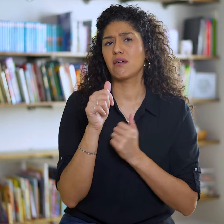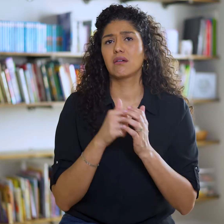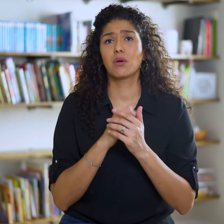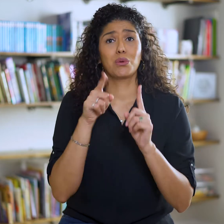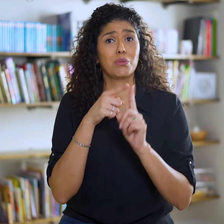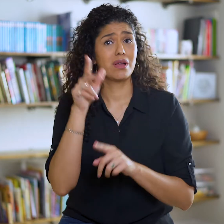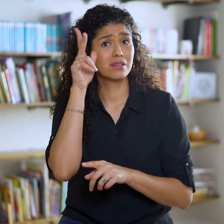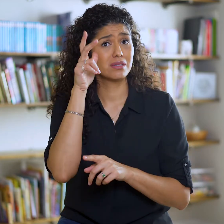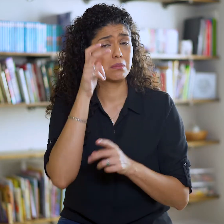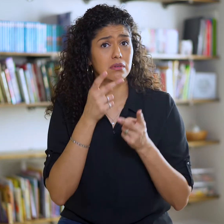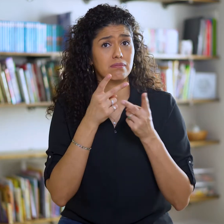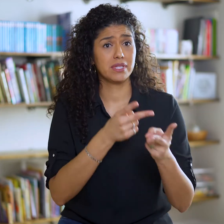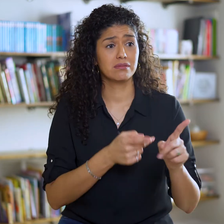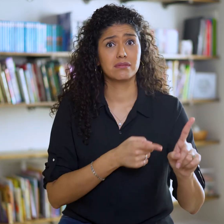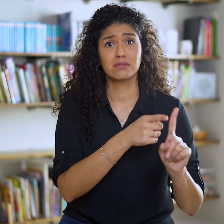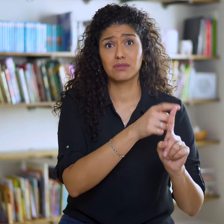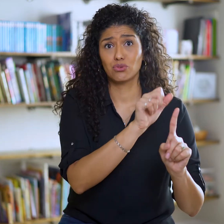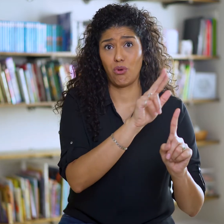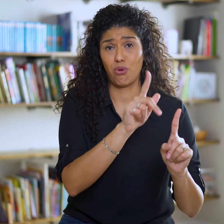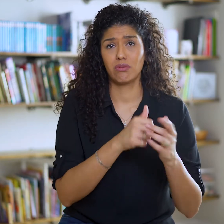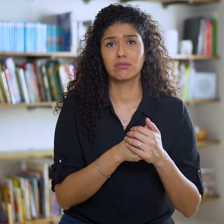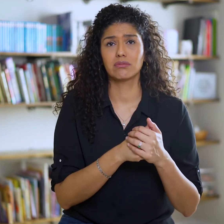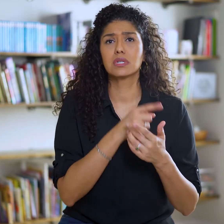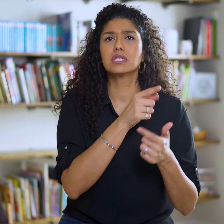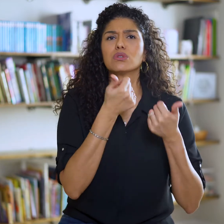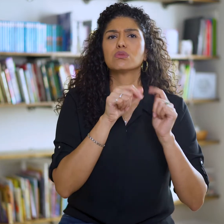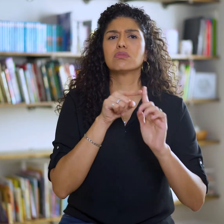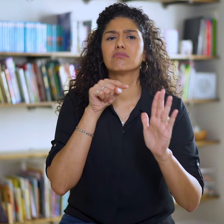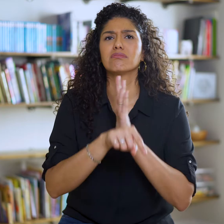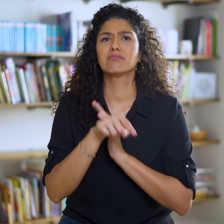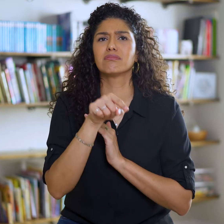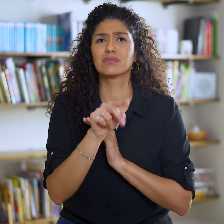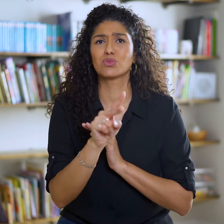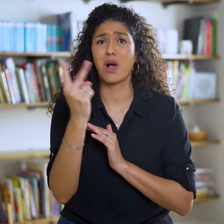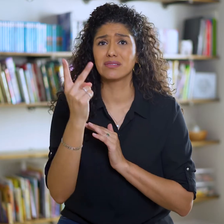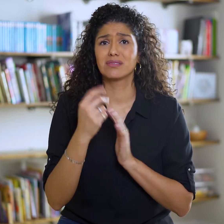When Saul gets a visit from a demon, he tries to kill David twice,